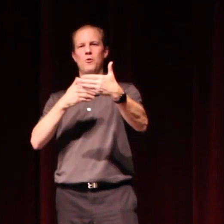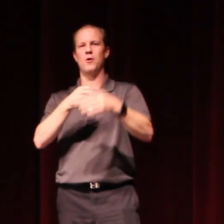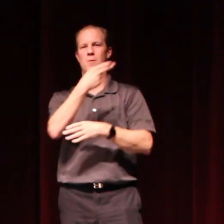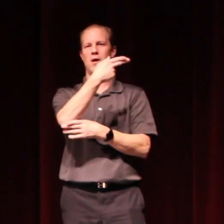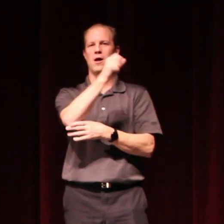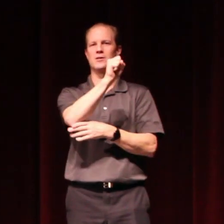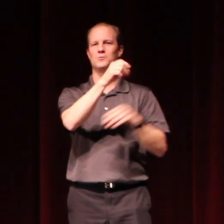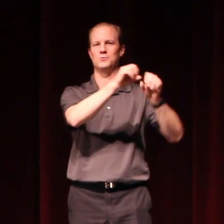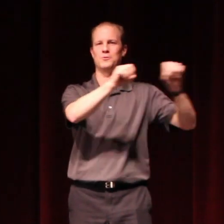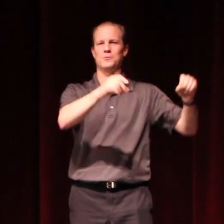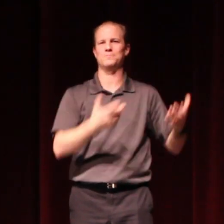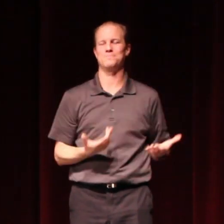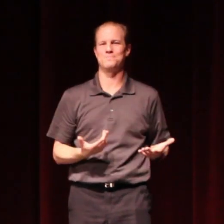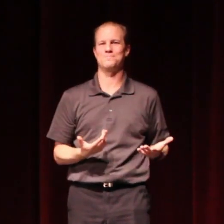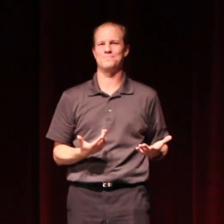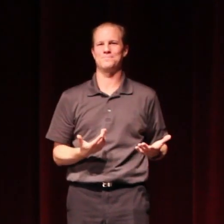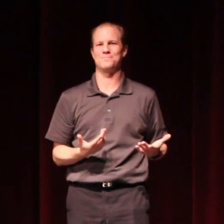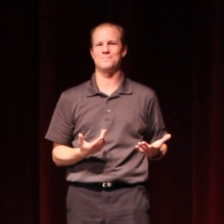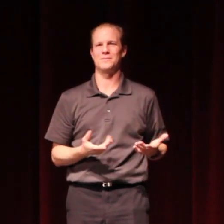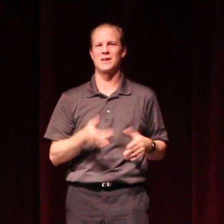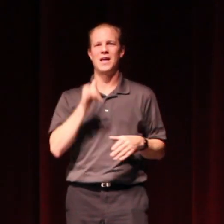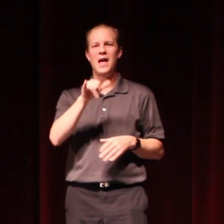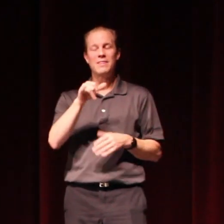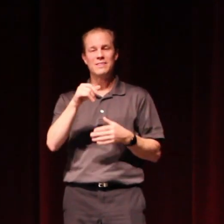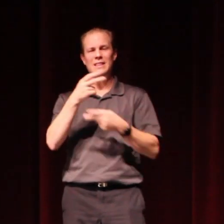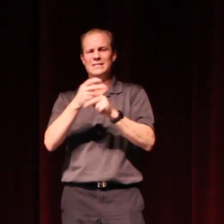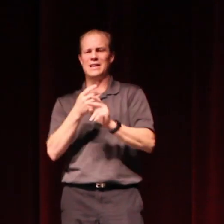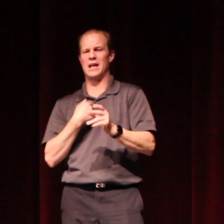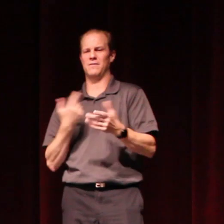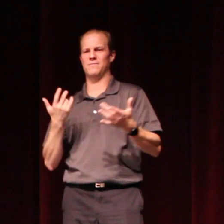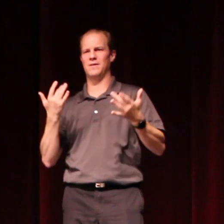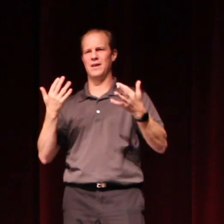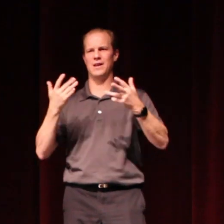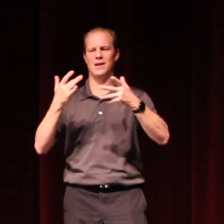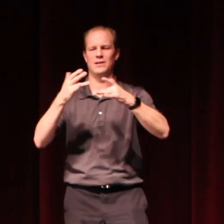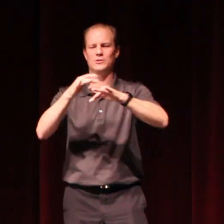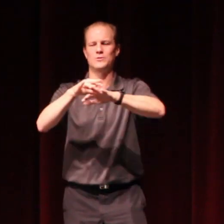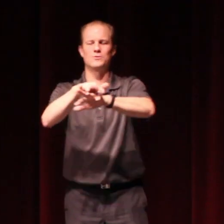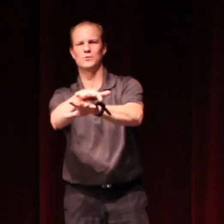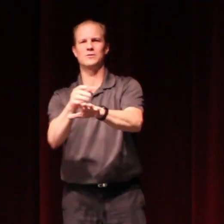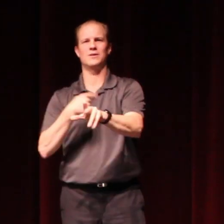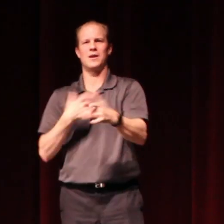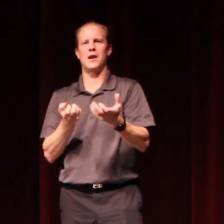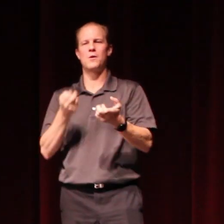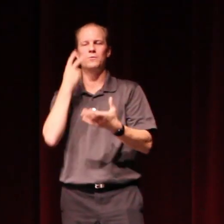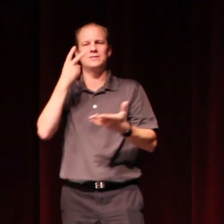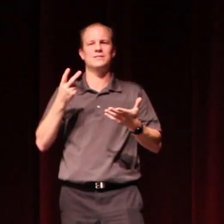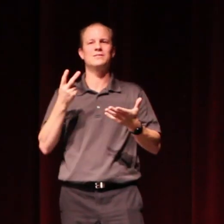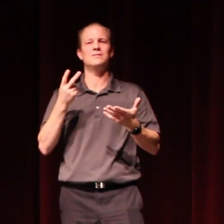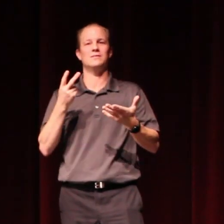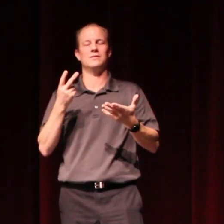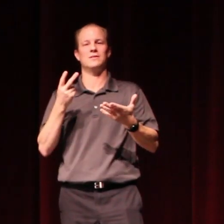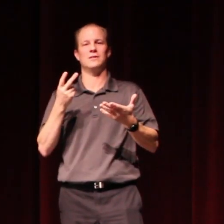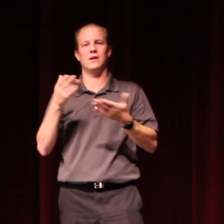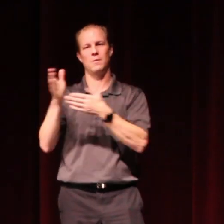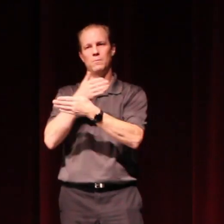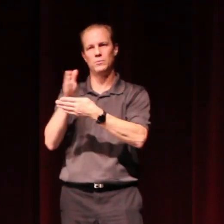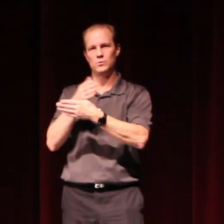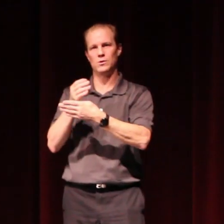That's the kind of integration that I would like to start seeing between our K through 12